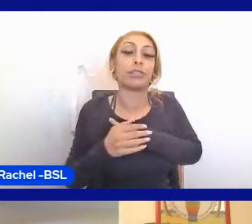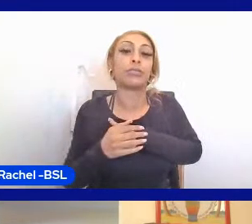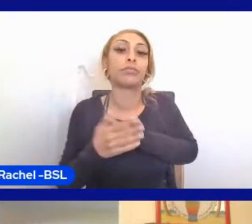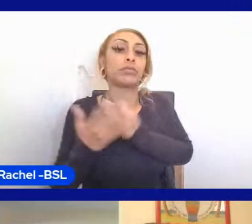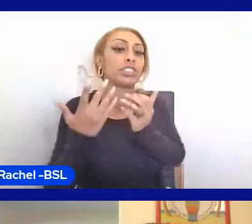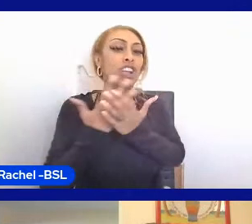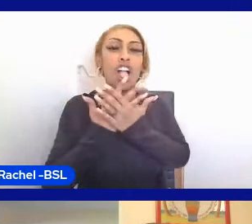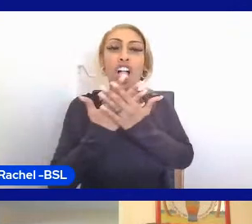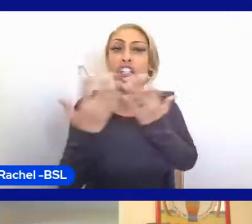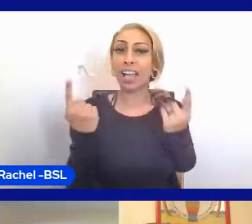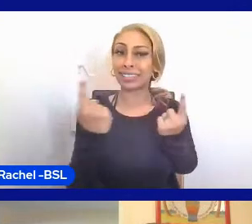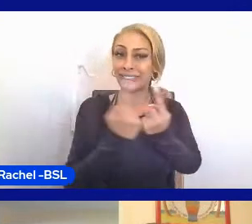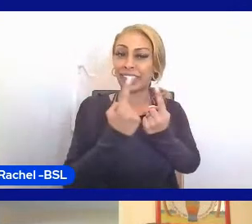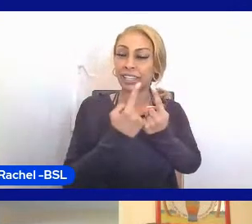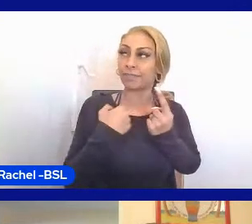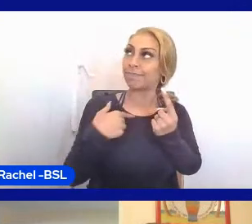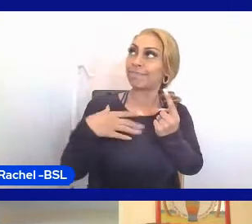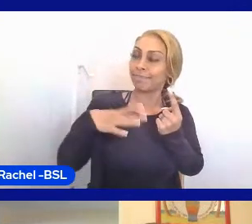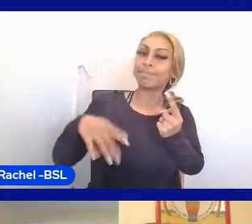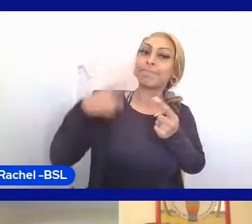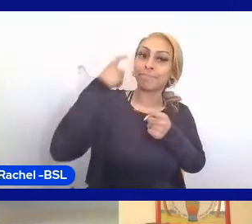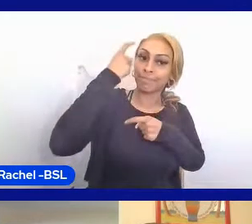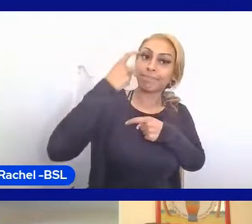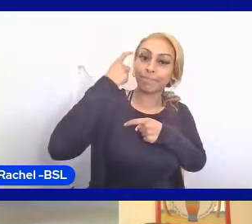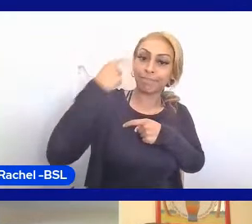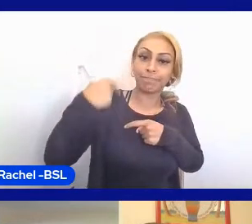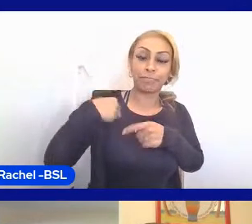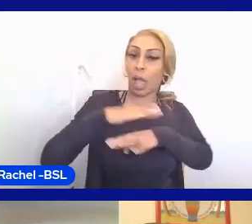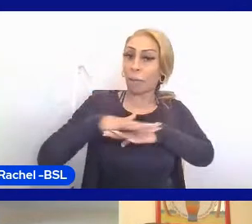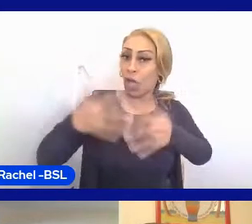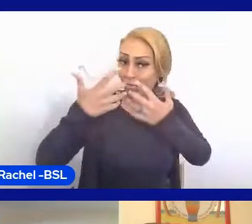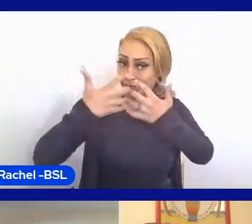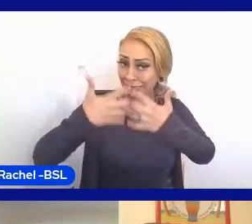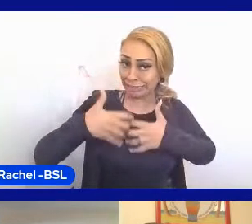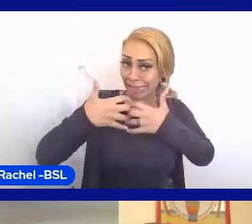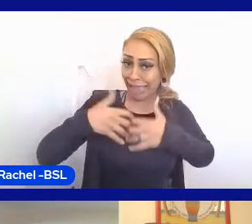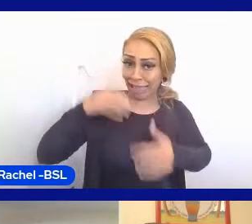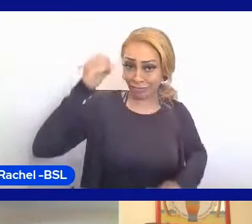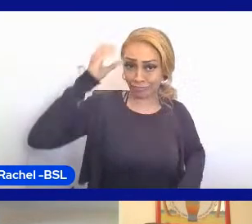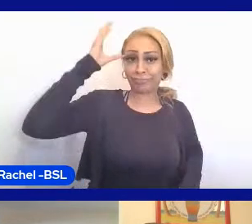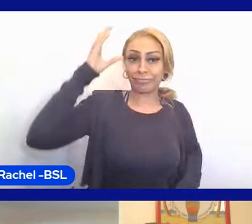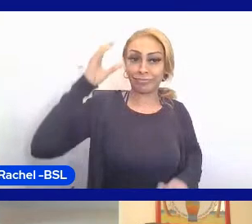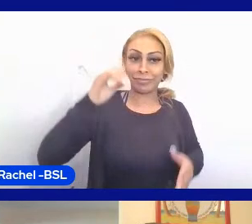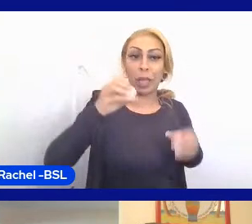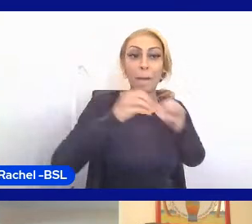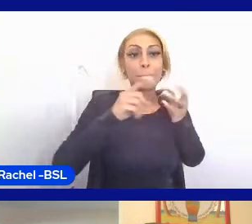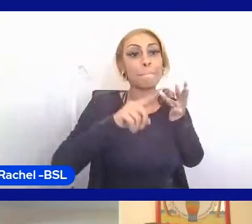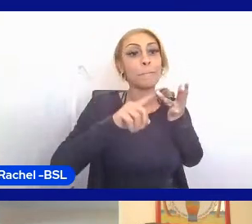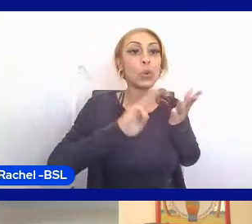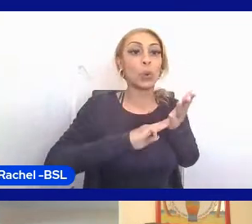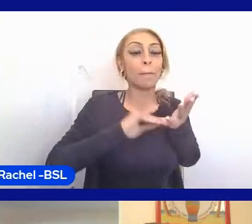and there's a lot of things that win to take into consideration. I am not the tech person, satsumas